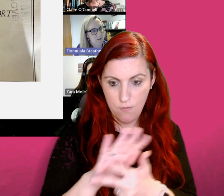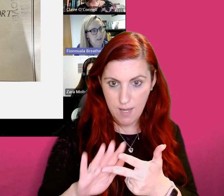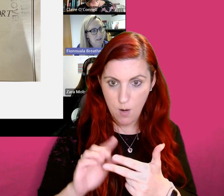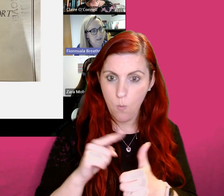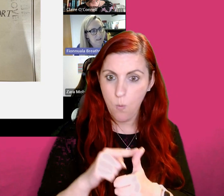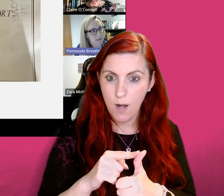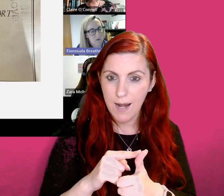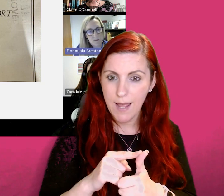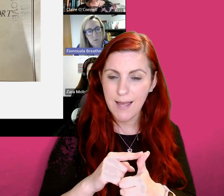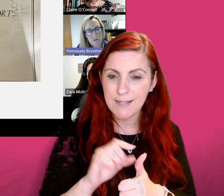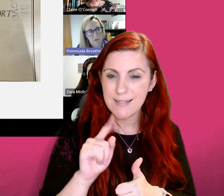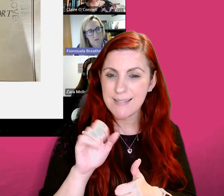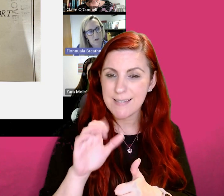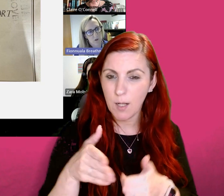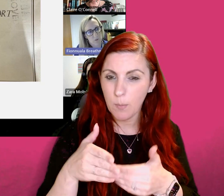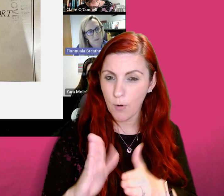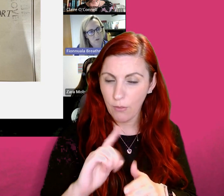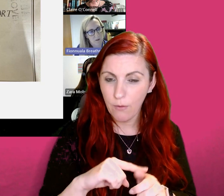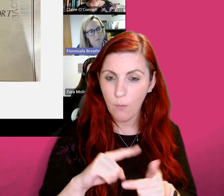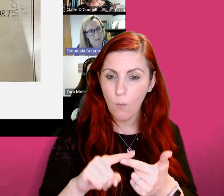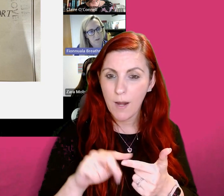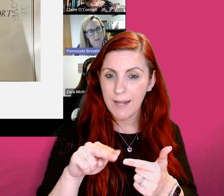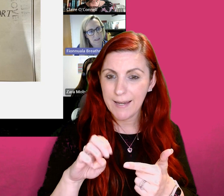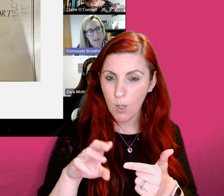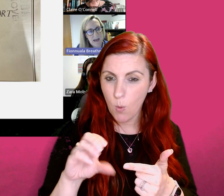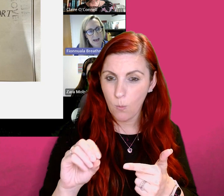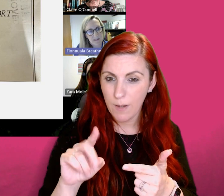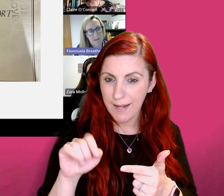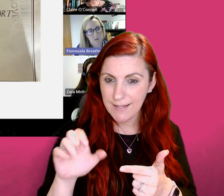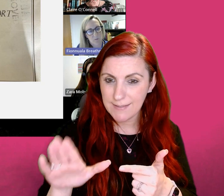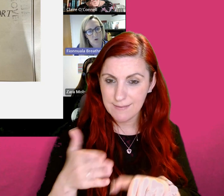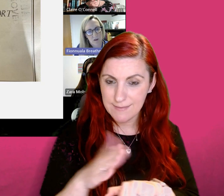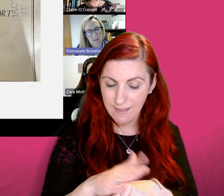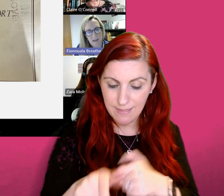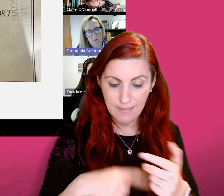a neonatal death and there was one Survivor who was described as having made excellent progress